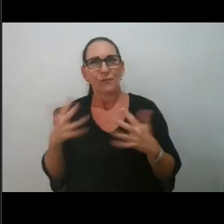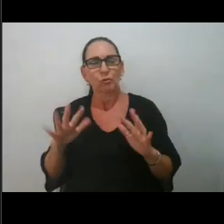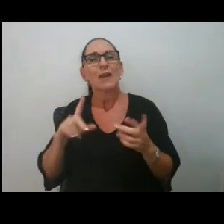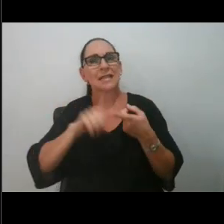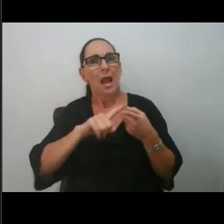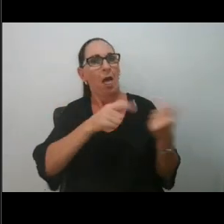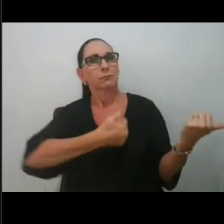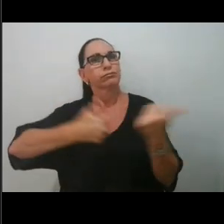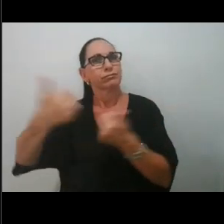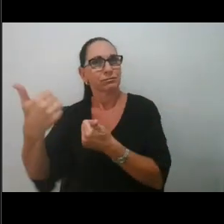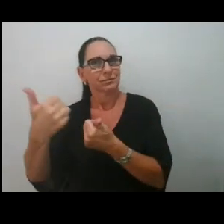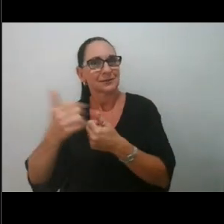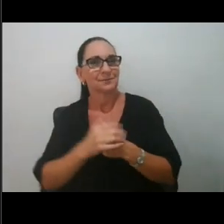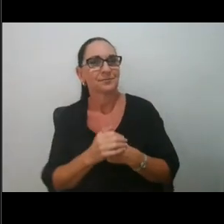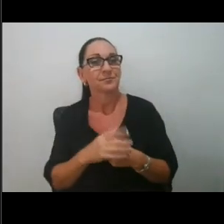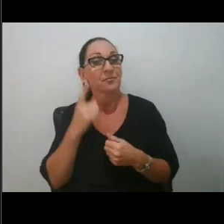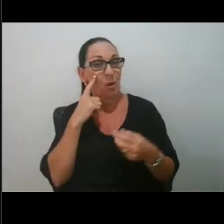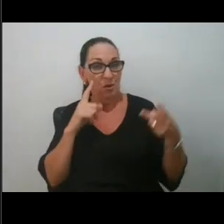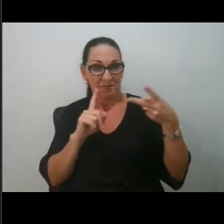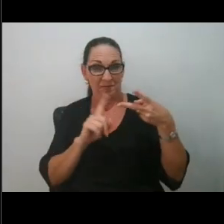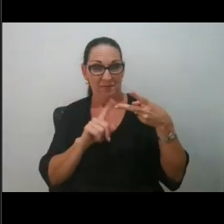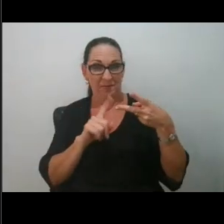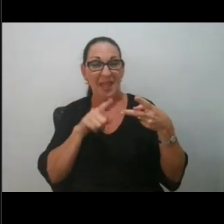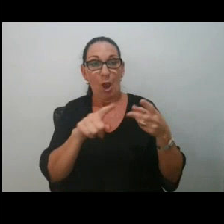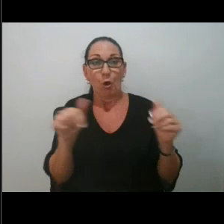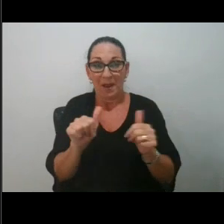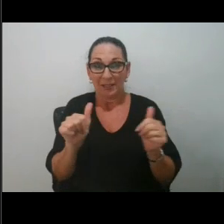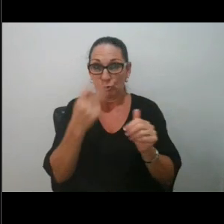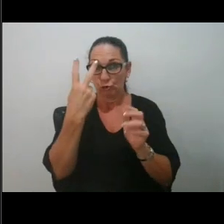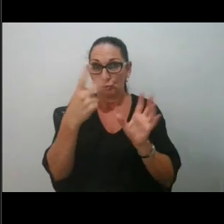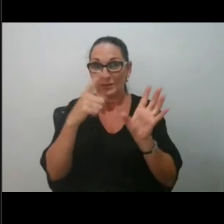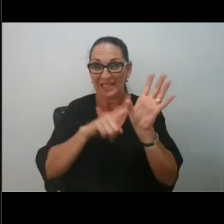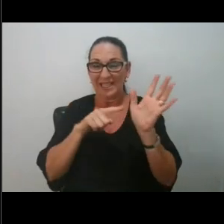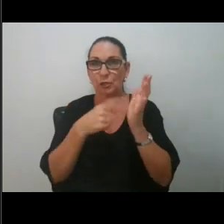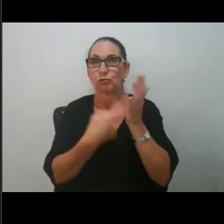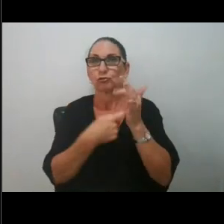two of the slide there completion of a two-year treatment program to address the underlying issues